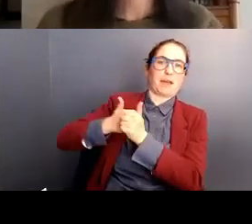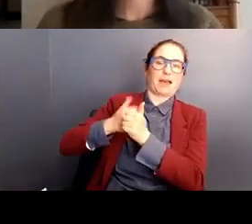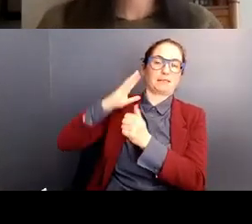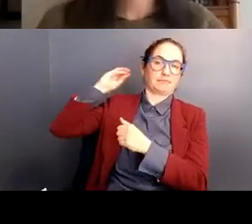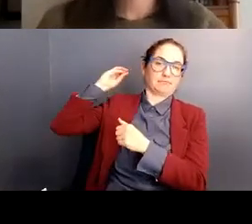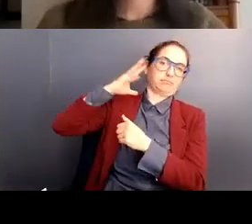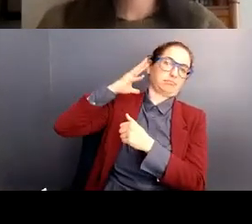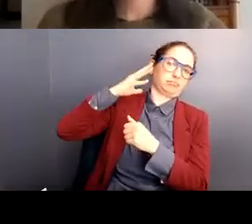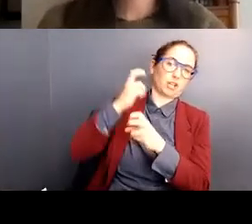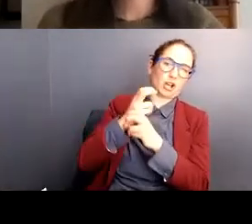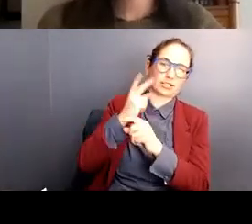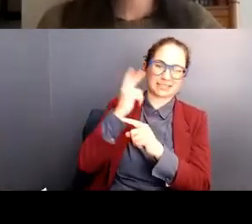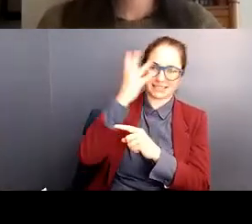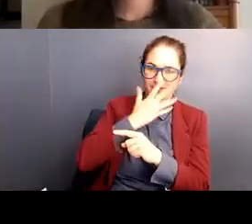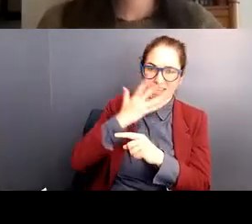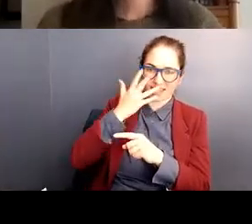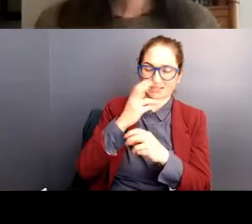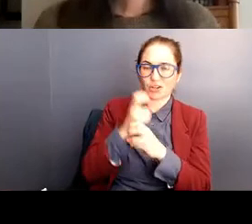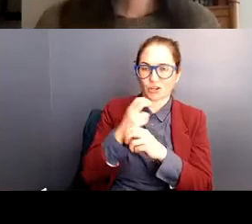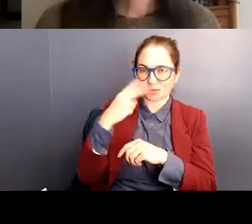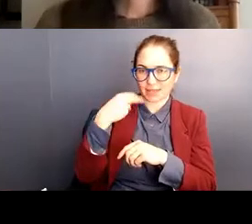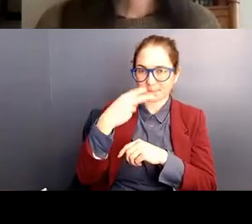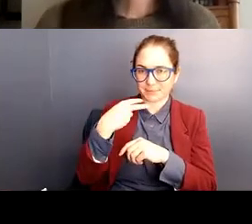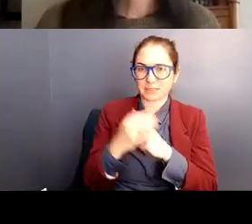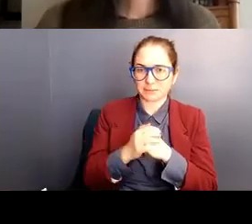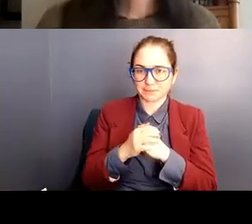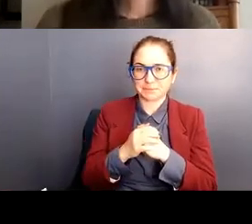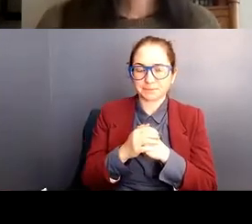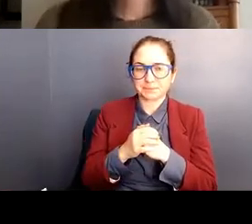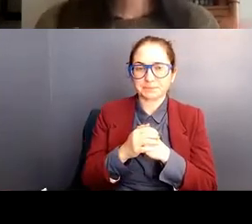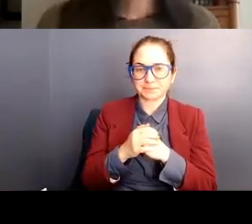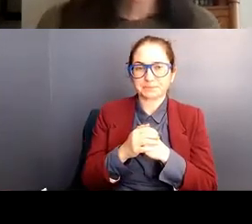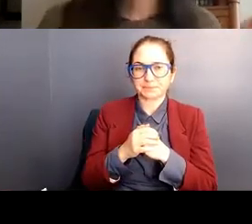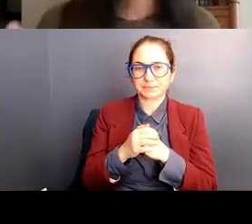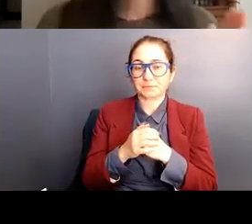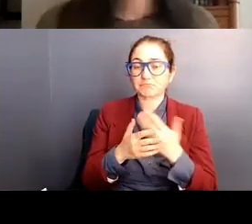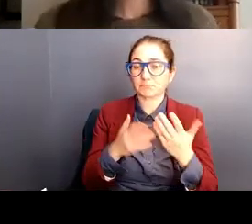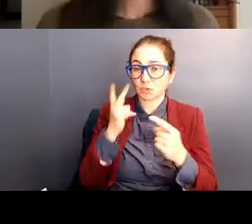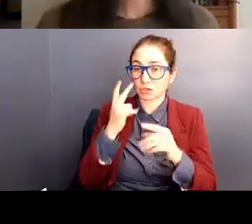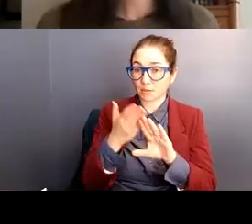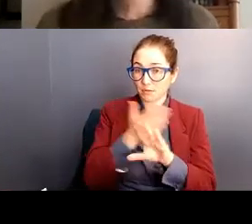people to see your face and read your lips. As you saw, we have some hiccups which is